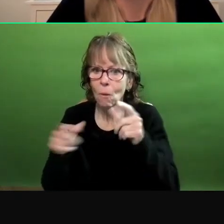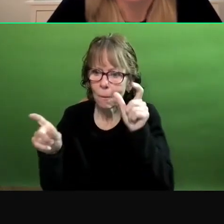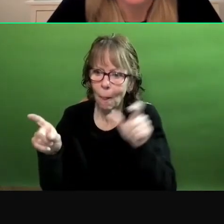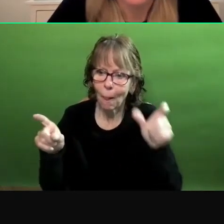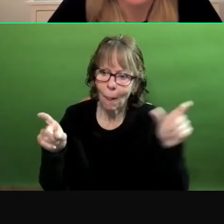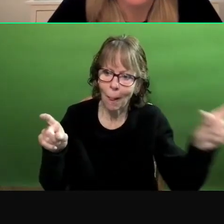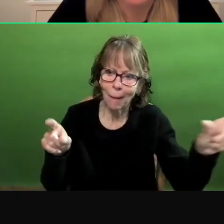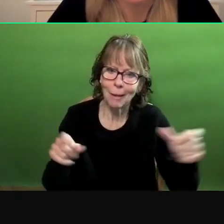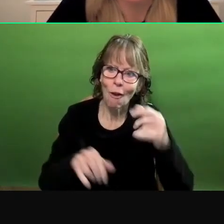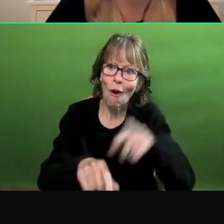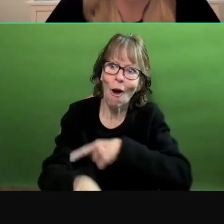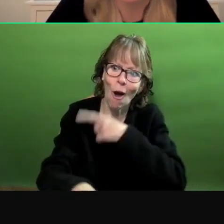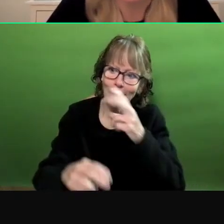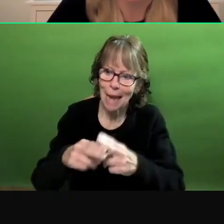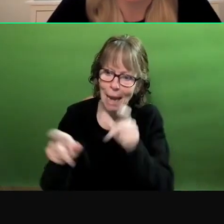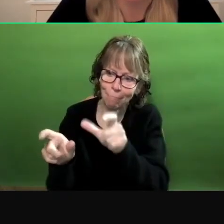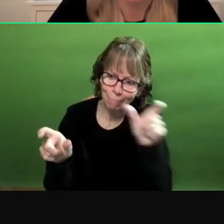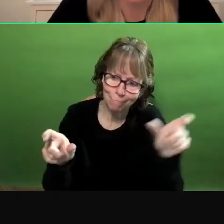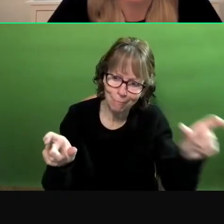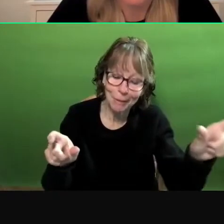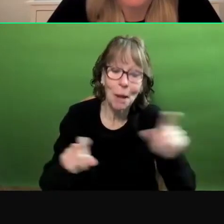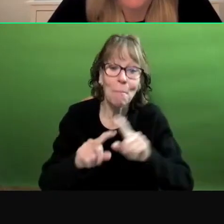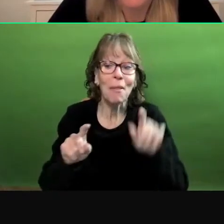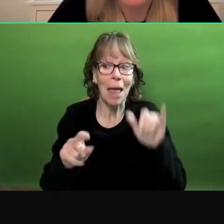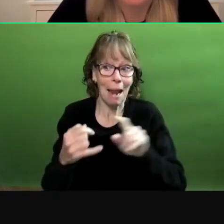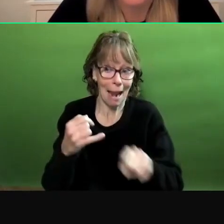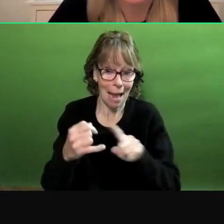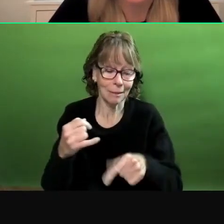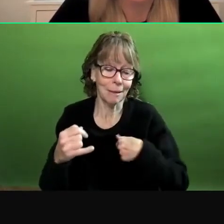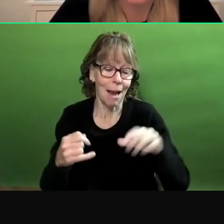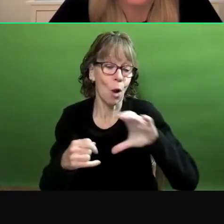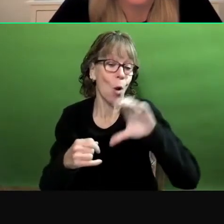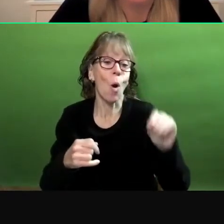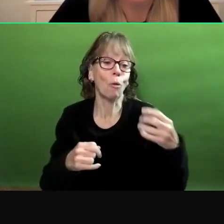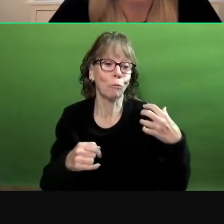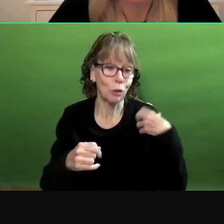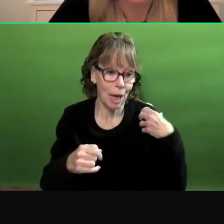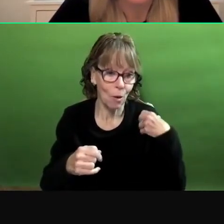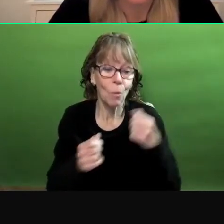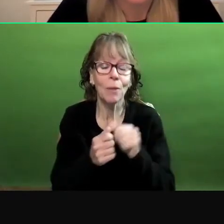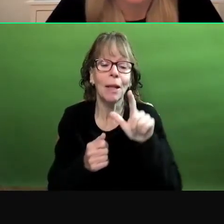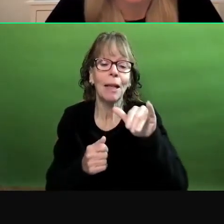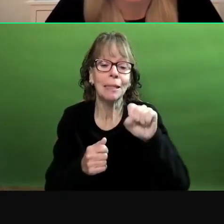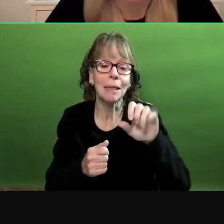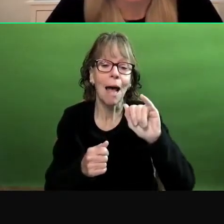for which I had the honor of co-chairing, along with Lisa Iezzoni and Steve Barnett.